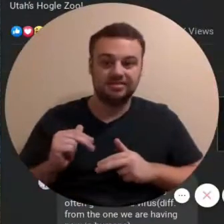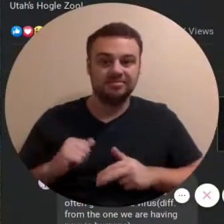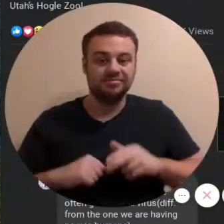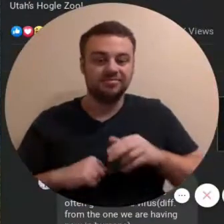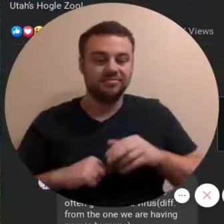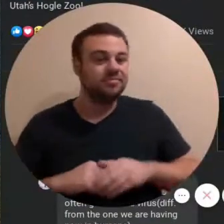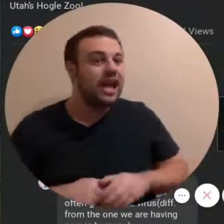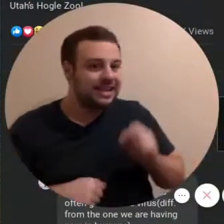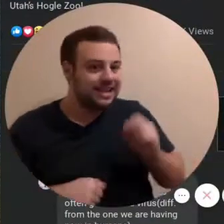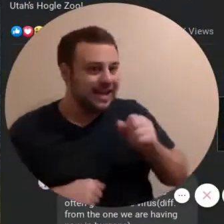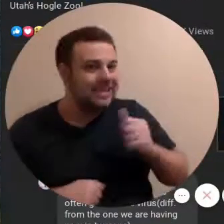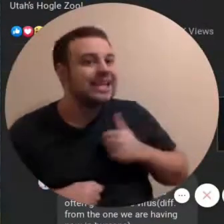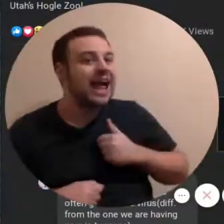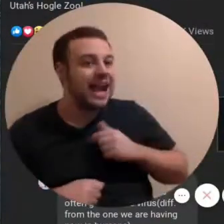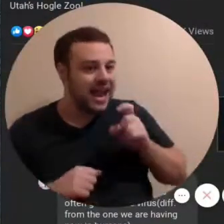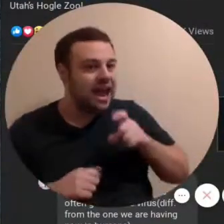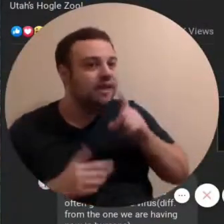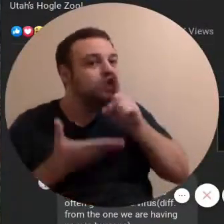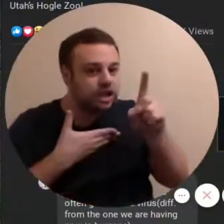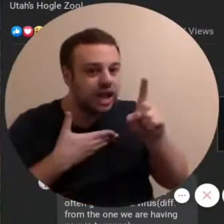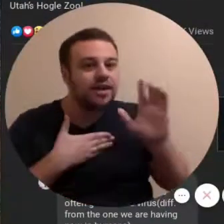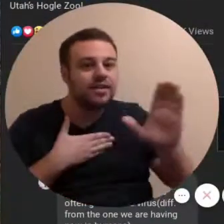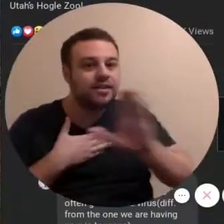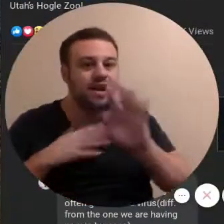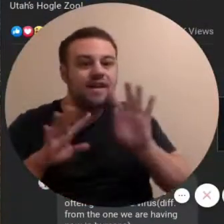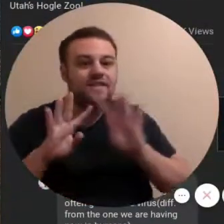I check everything to make sure